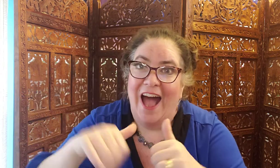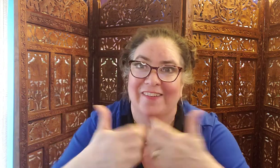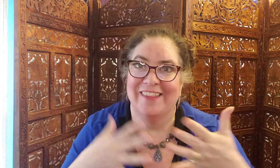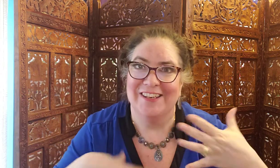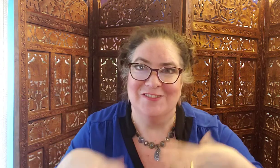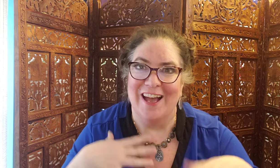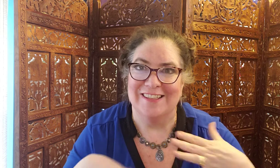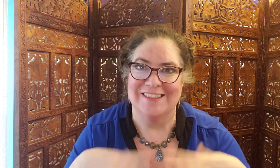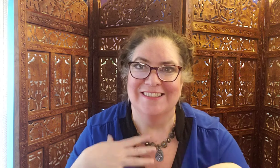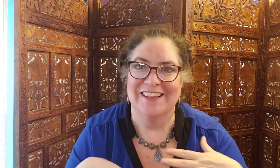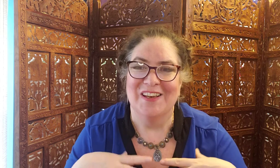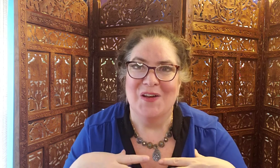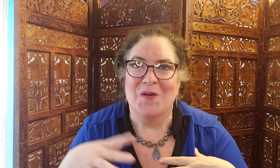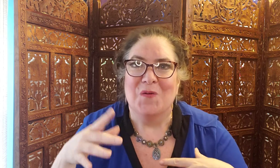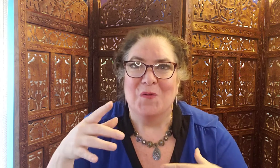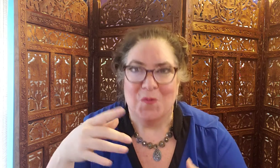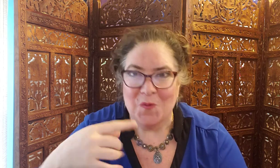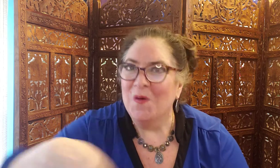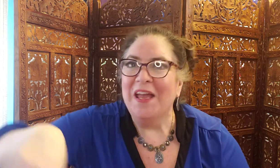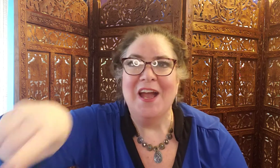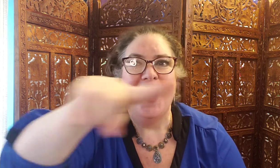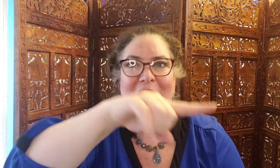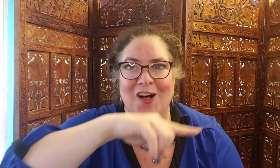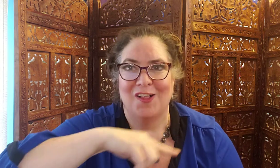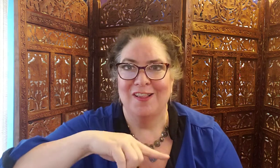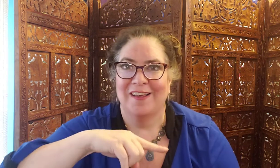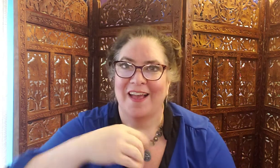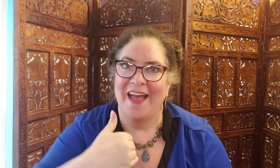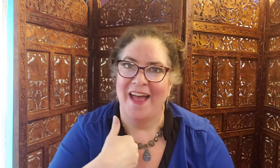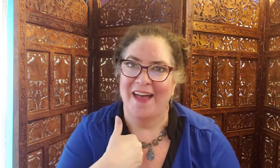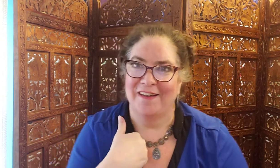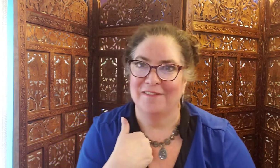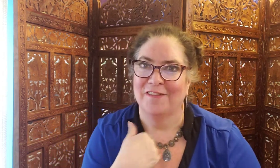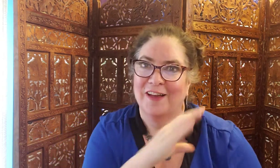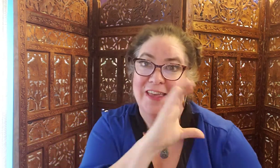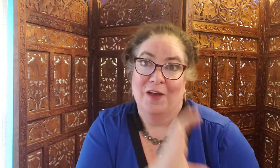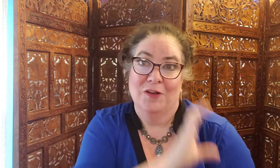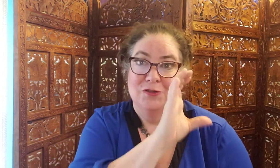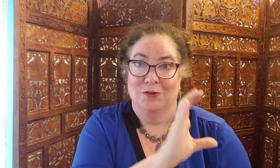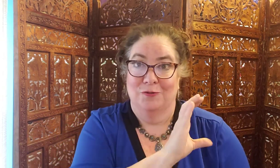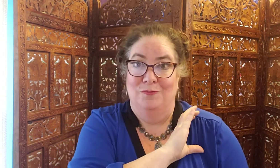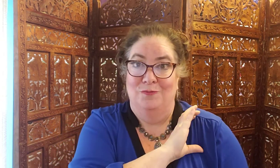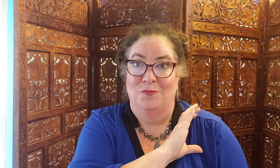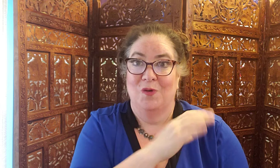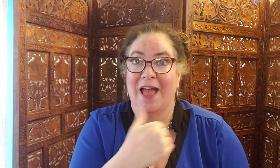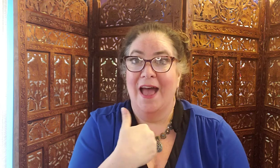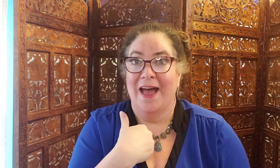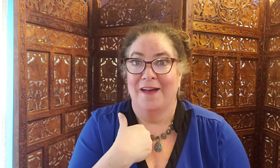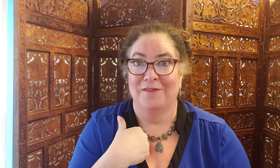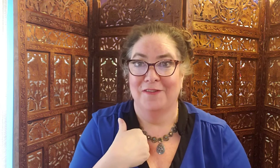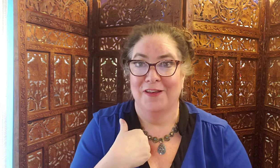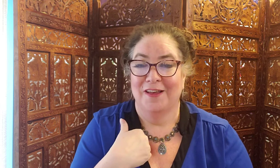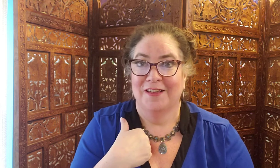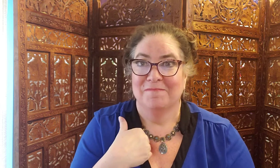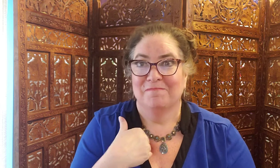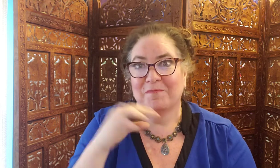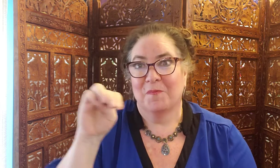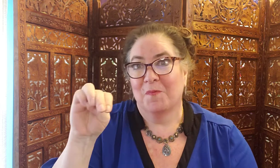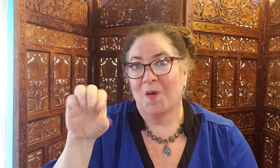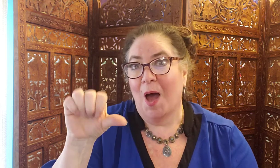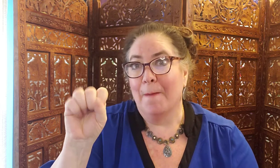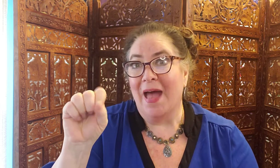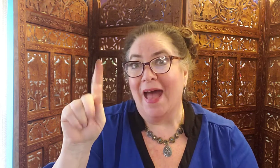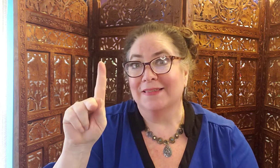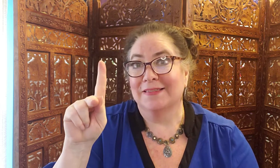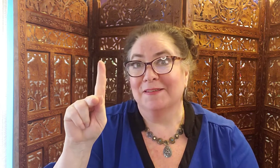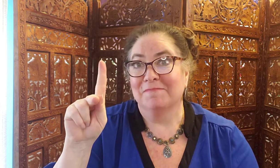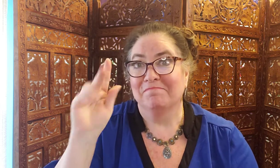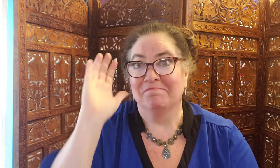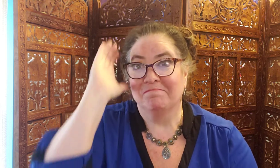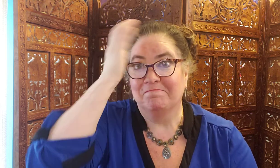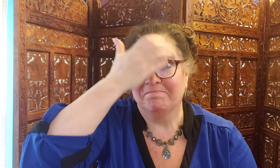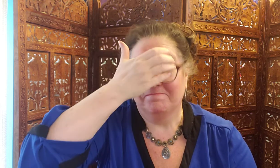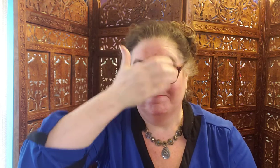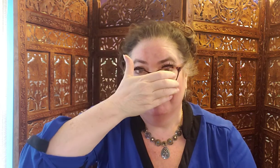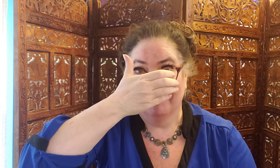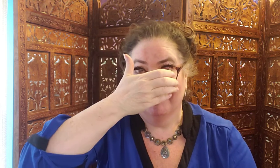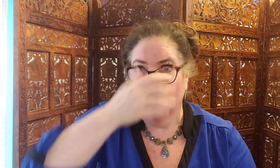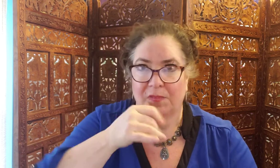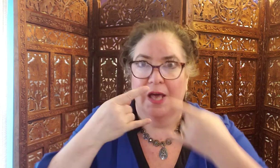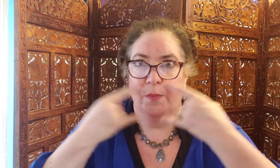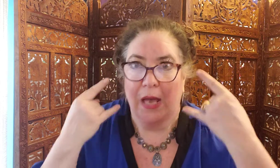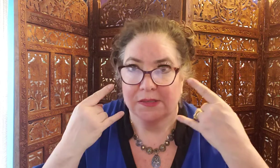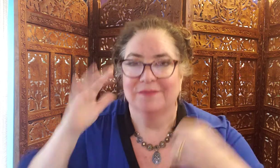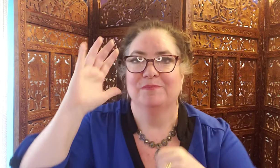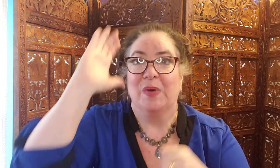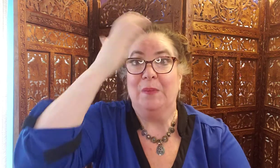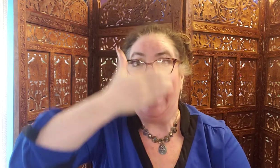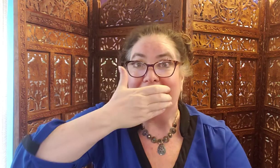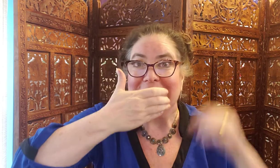How do they dress? We all have a character, we have a mask, not a (COVID) mask, but a mask,